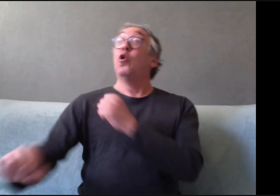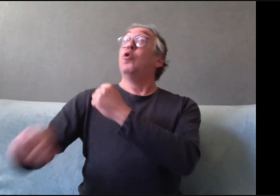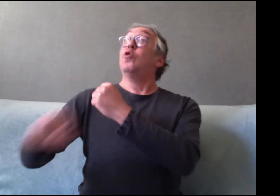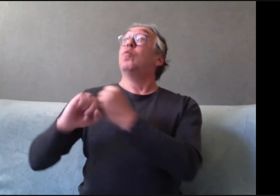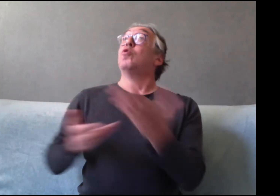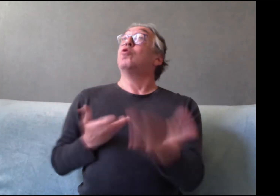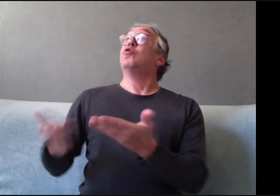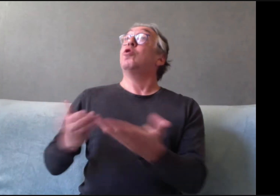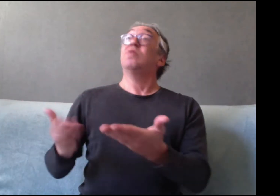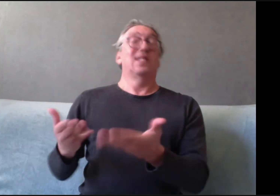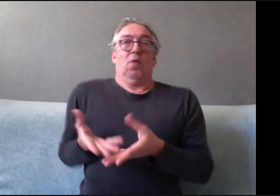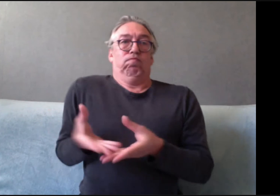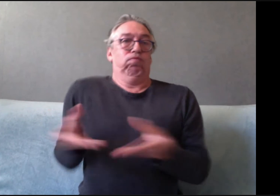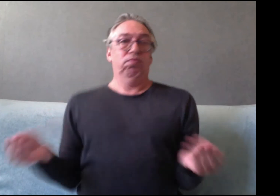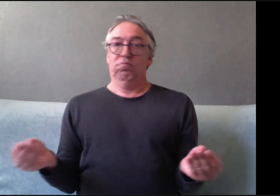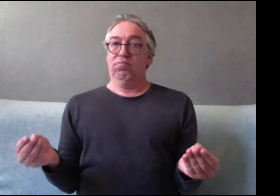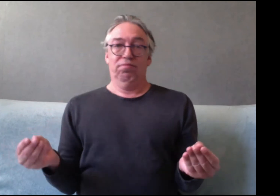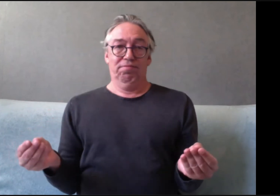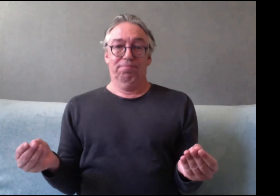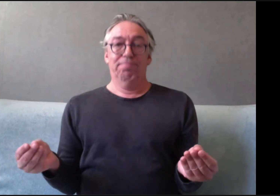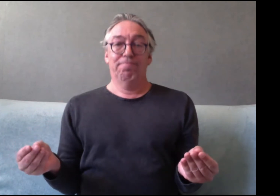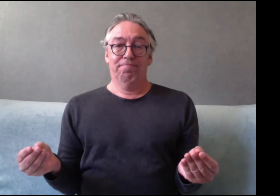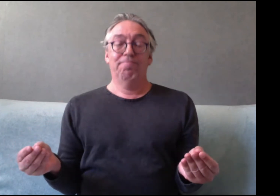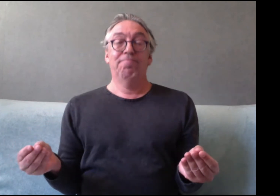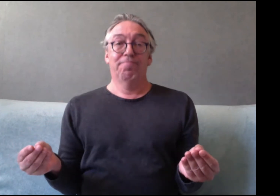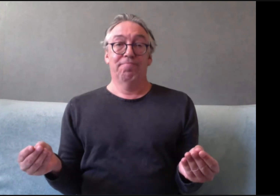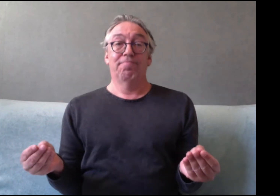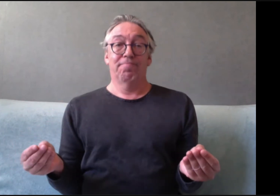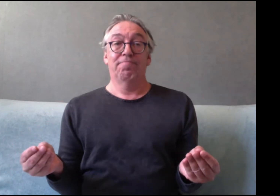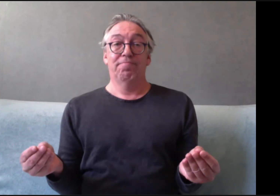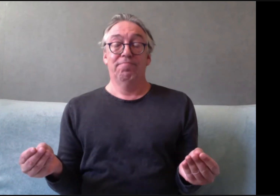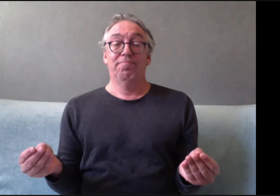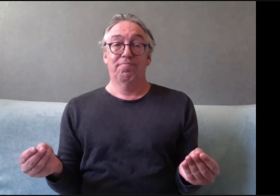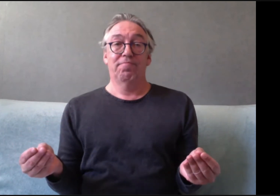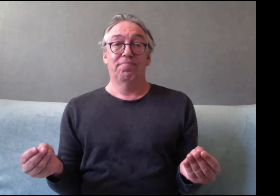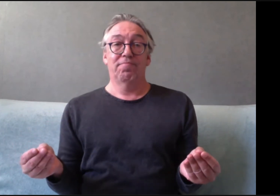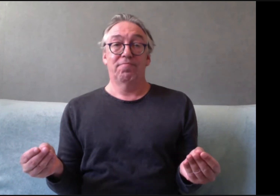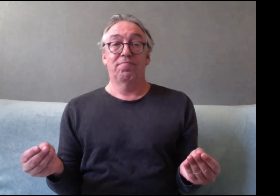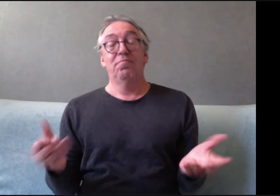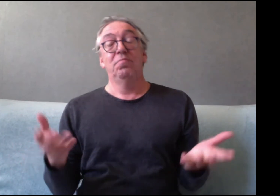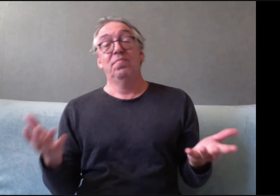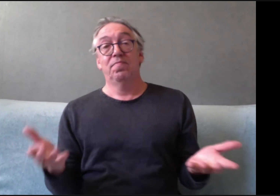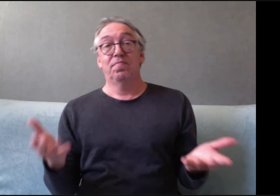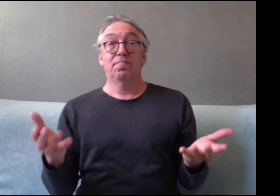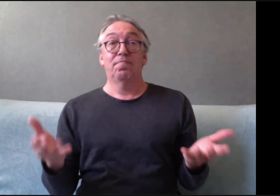So we're exploring synergies with other human rights organisations